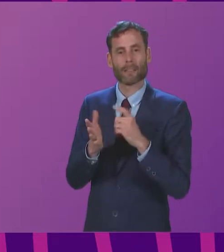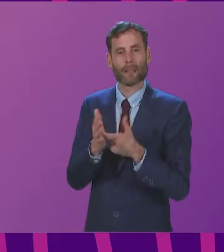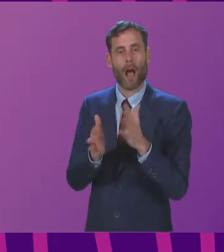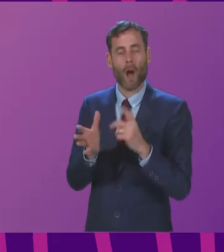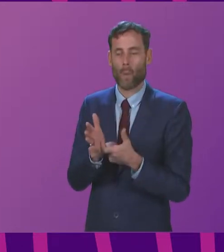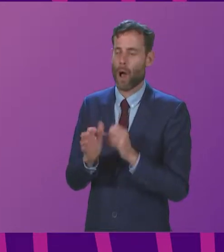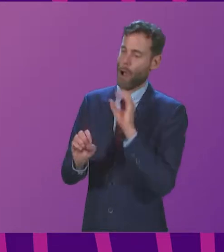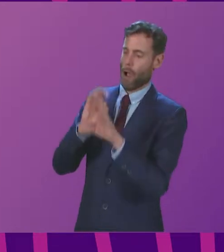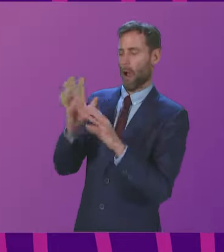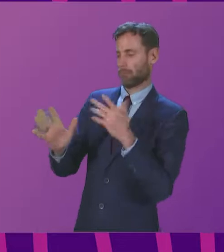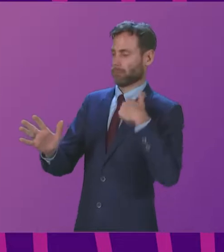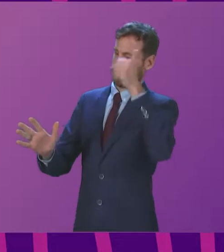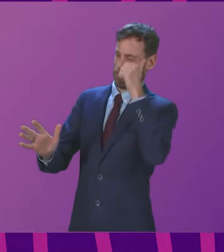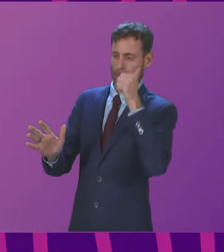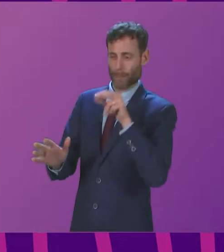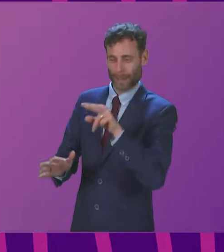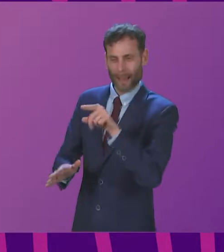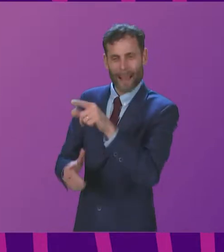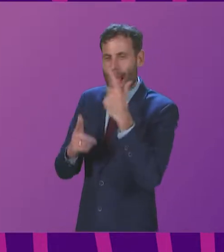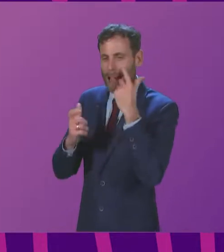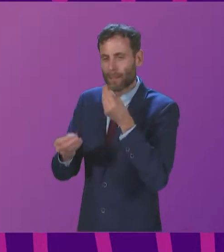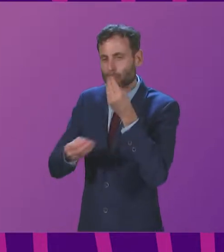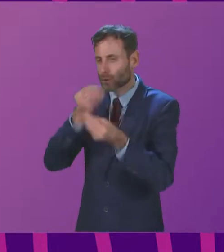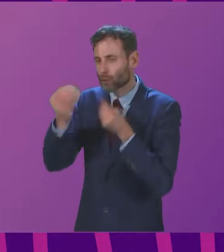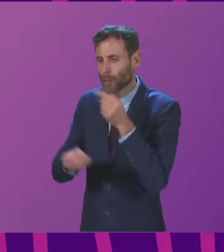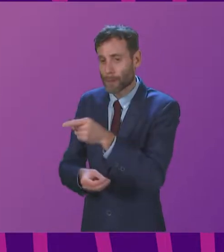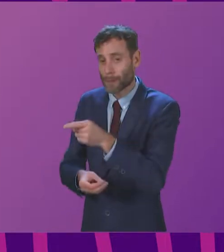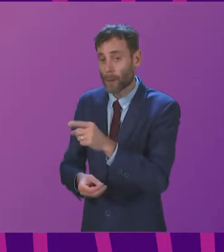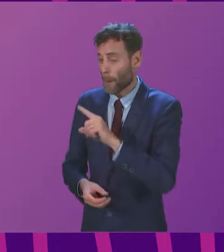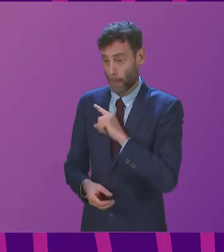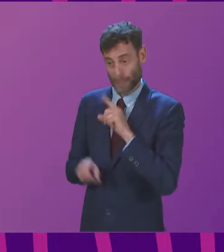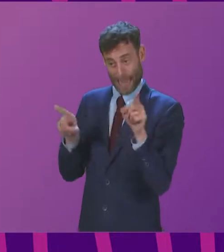we had followed the advice that he would have been giving us over the past number of weeks.